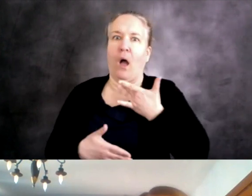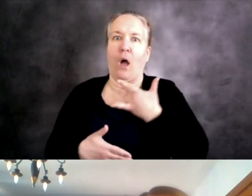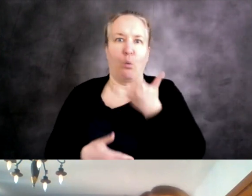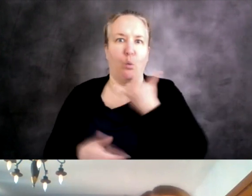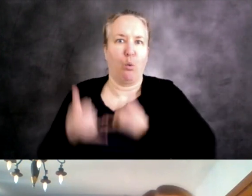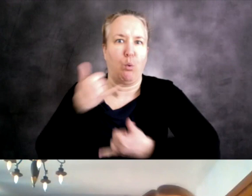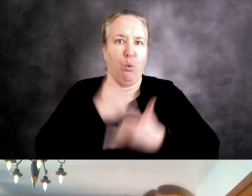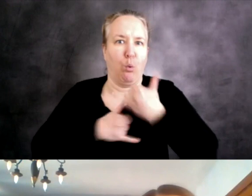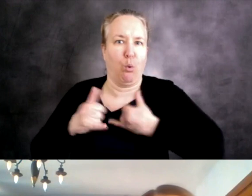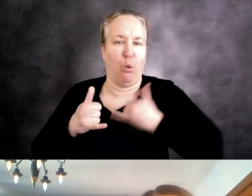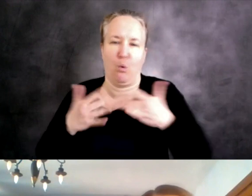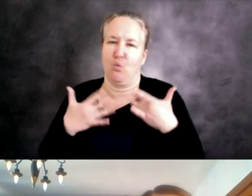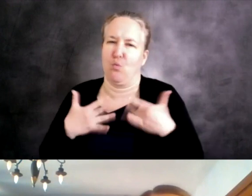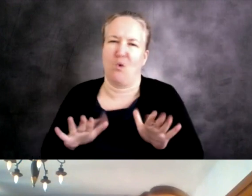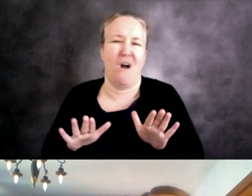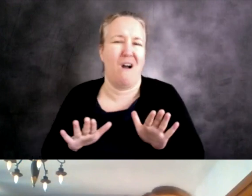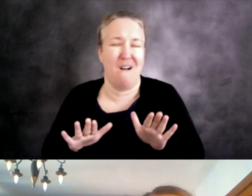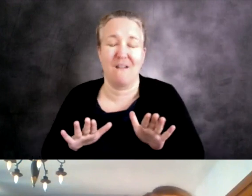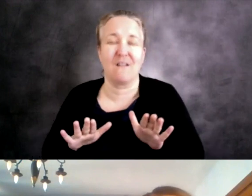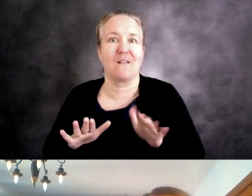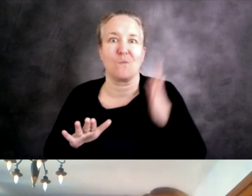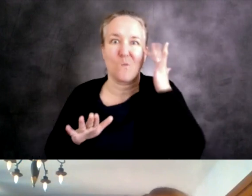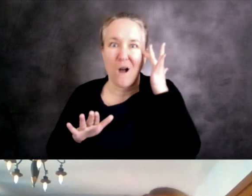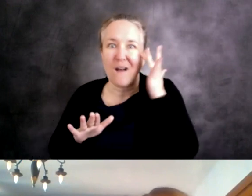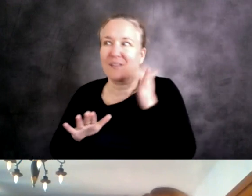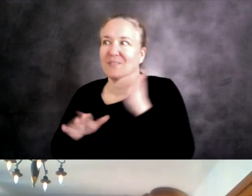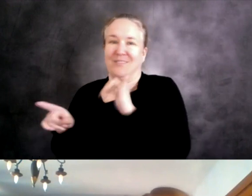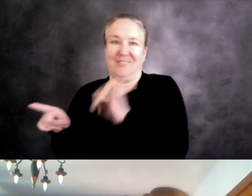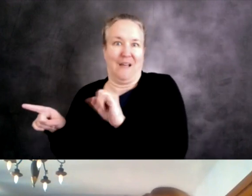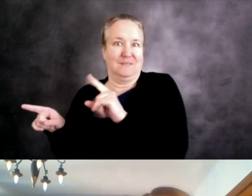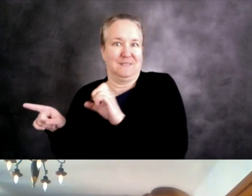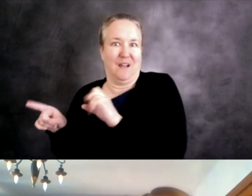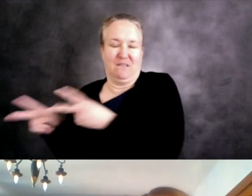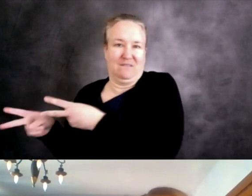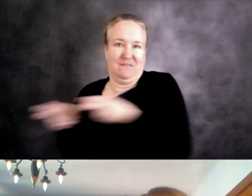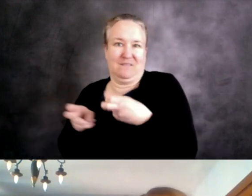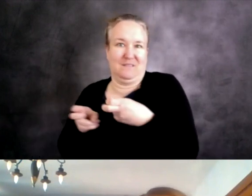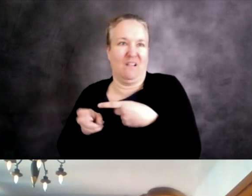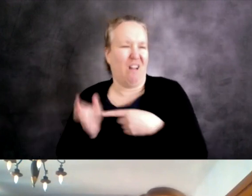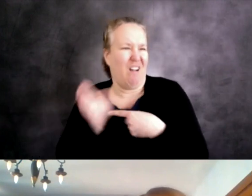saying that you got from the internet. You know, that isn't really reliable, um,